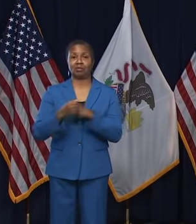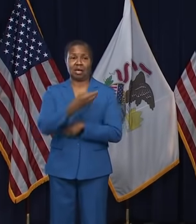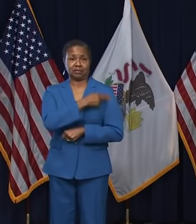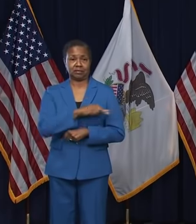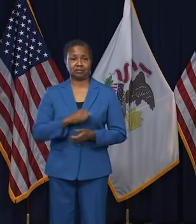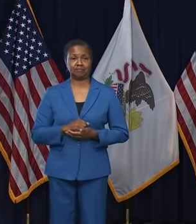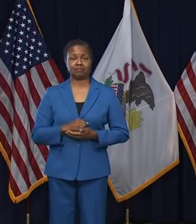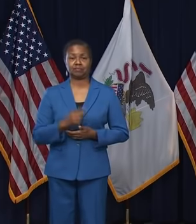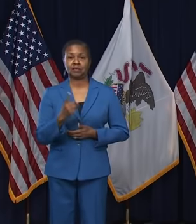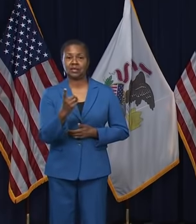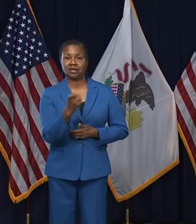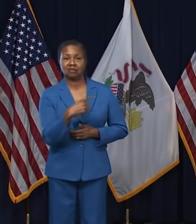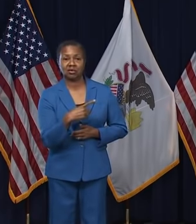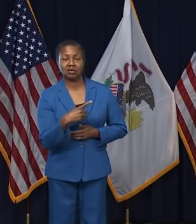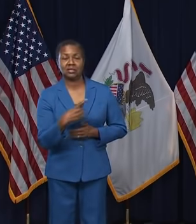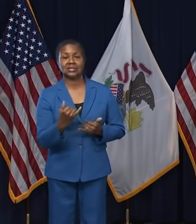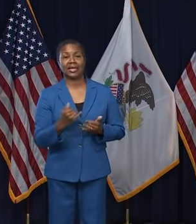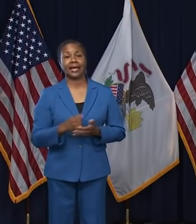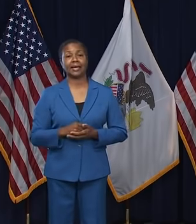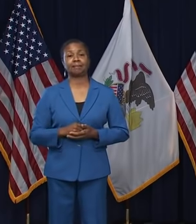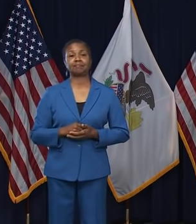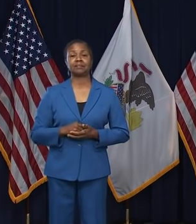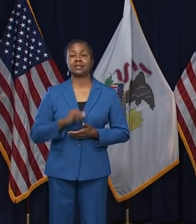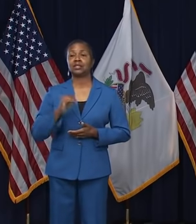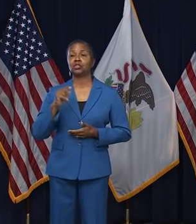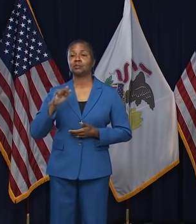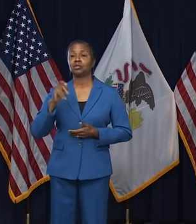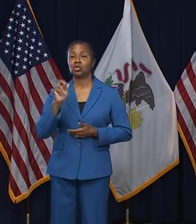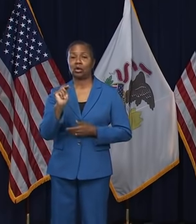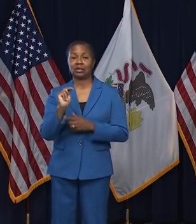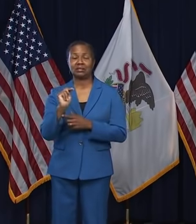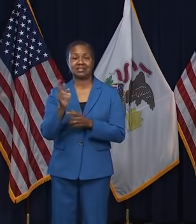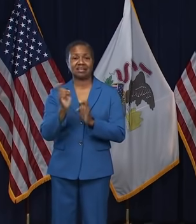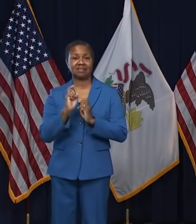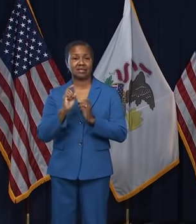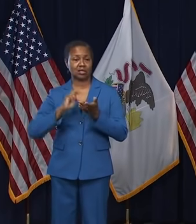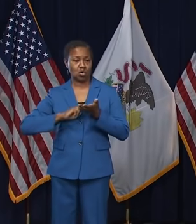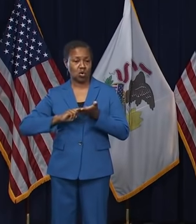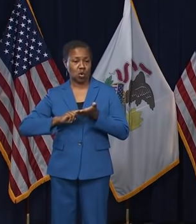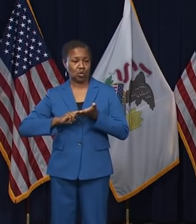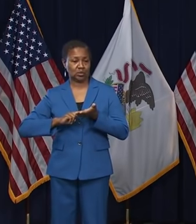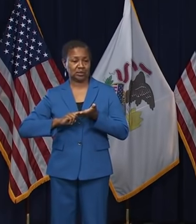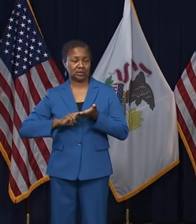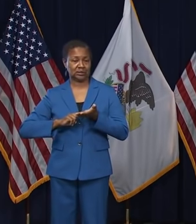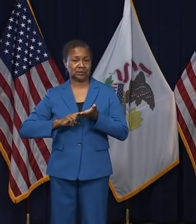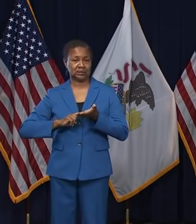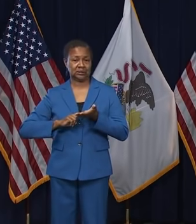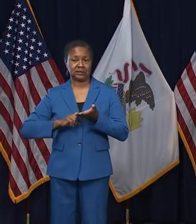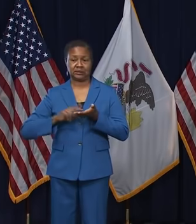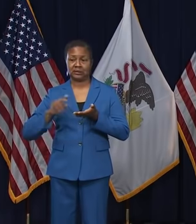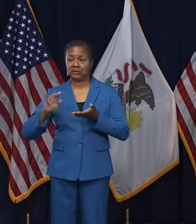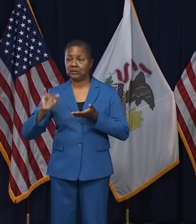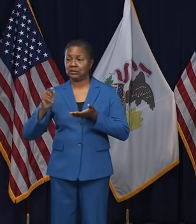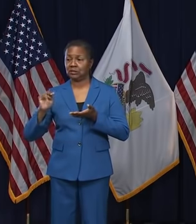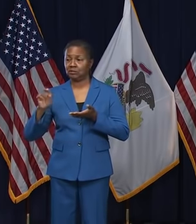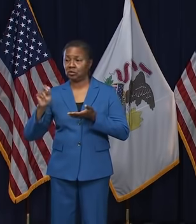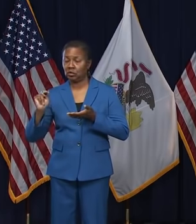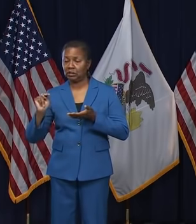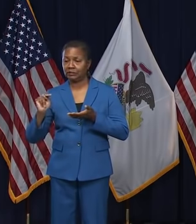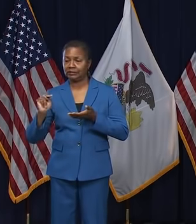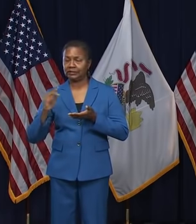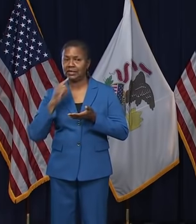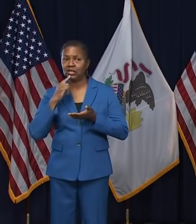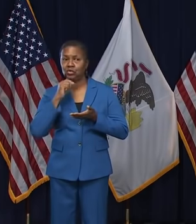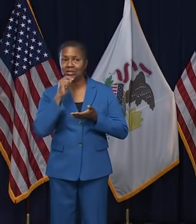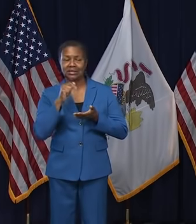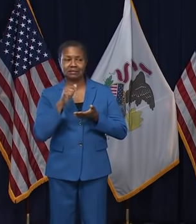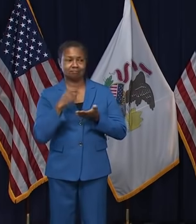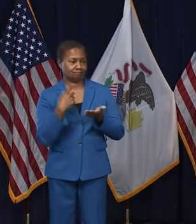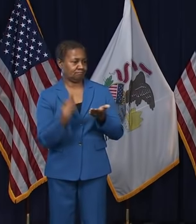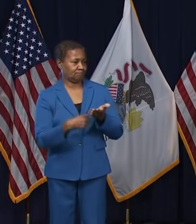we're doing everything we can